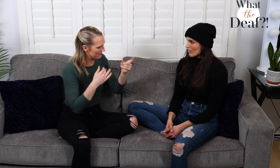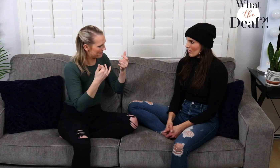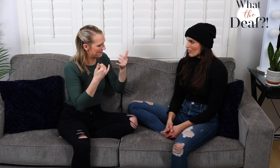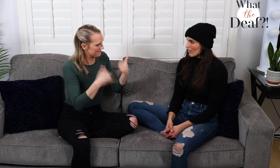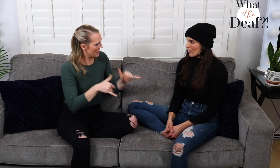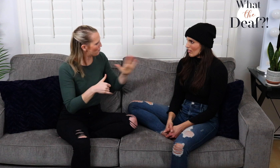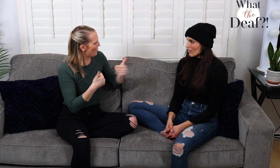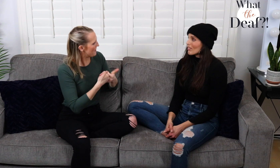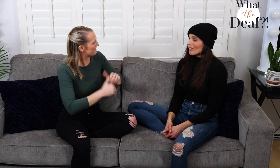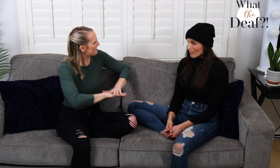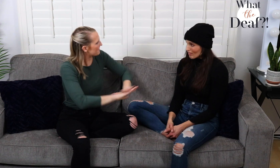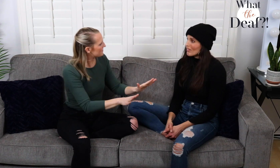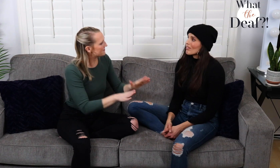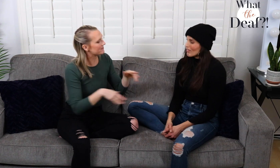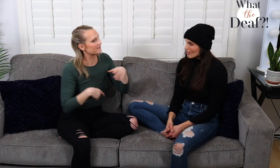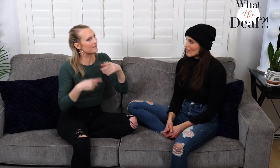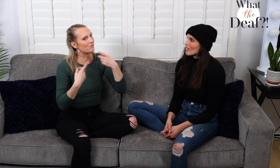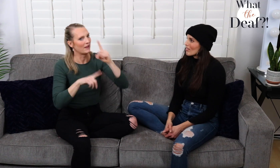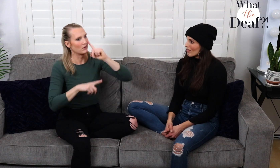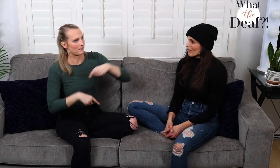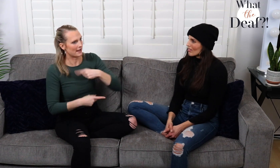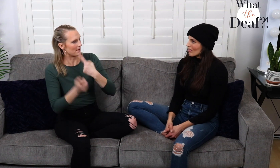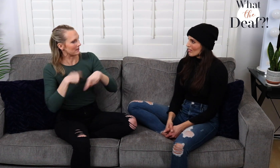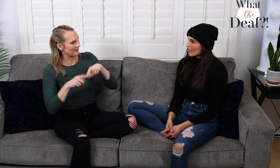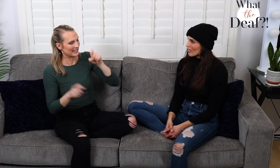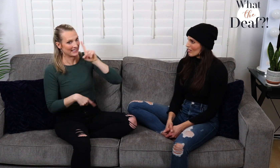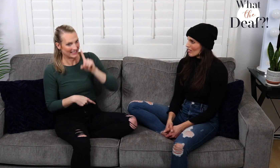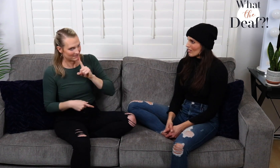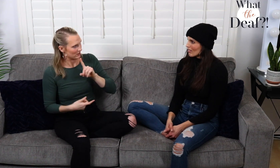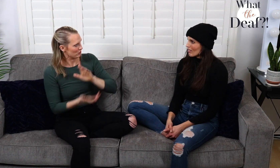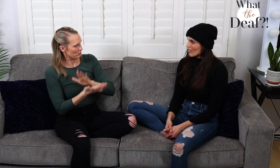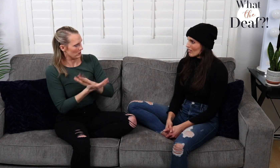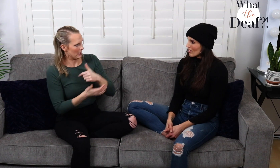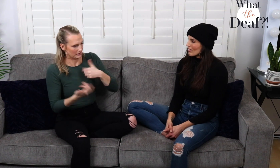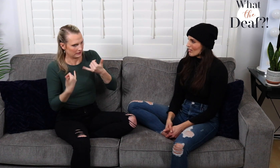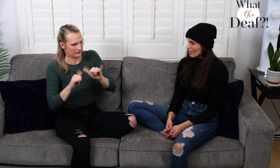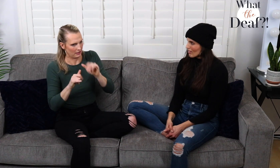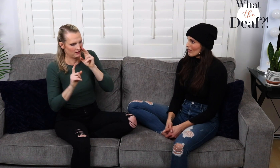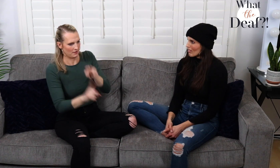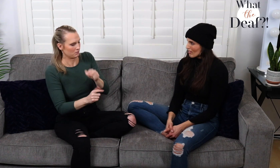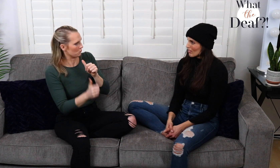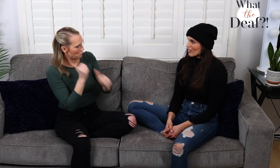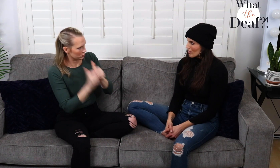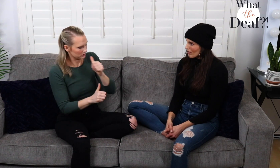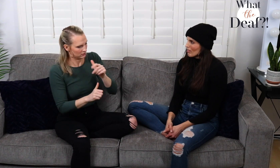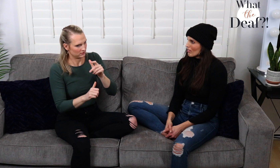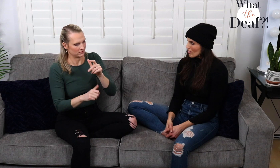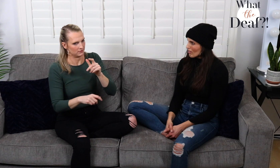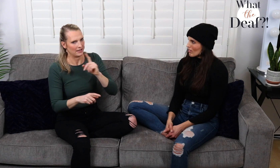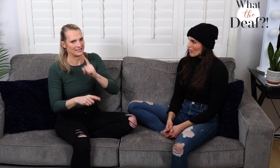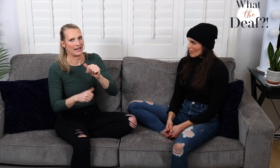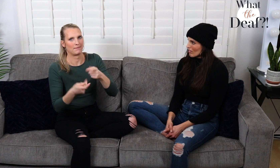to escape and play the game. While for me coming from a Deaf school, I still viewed Sports as